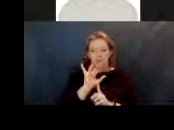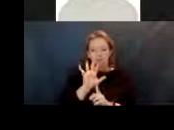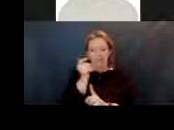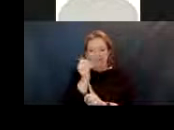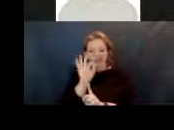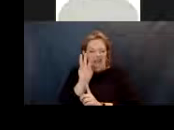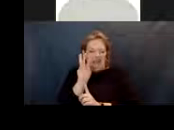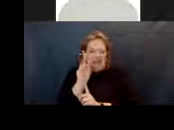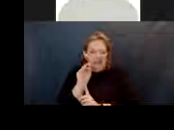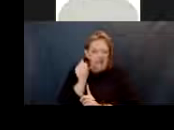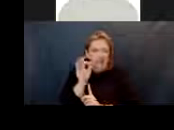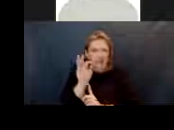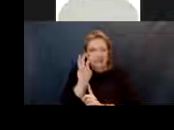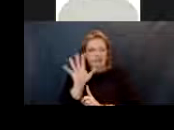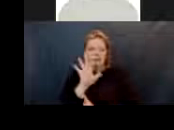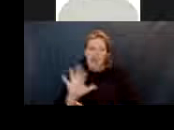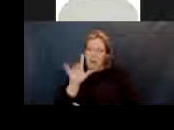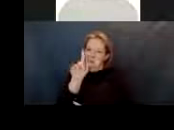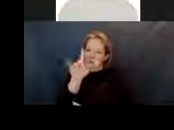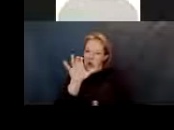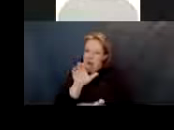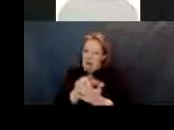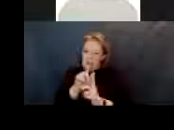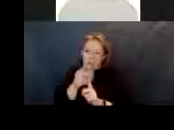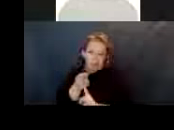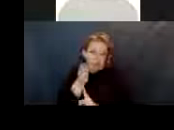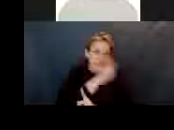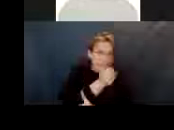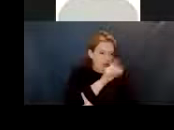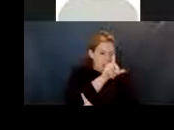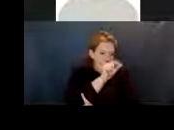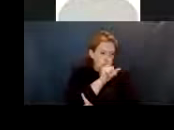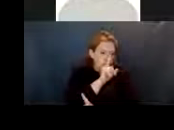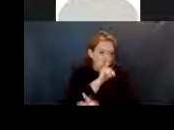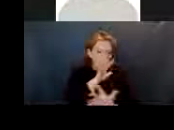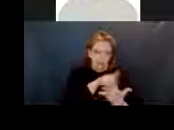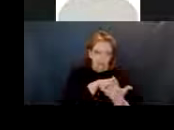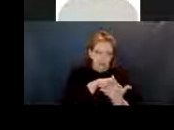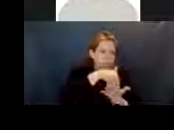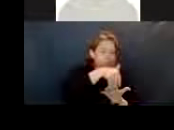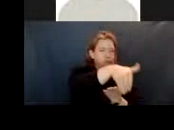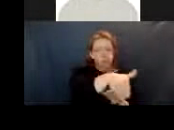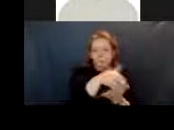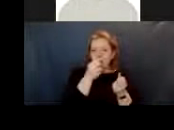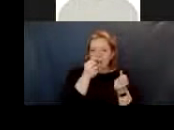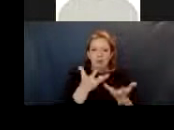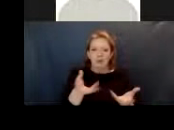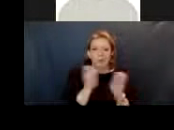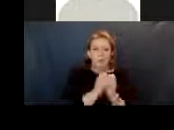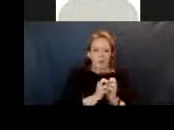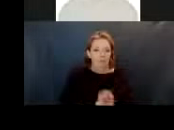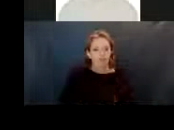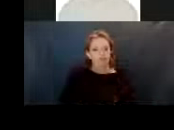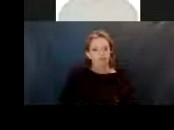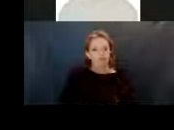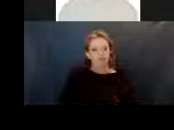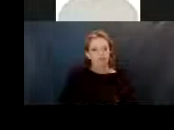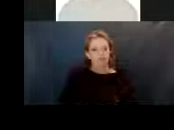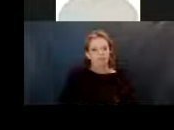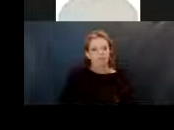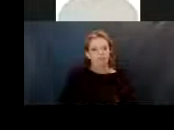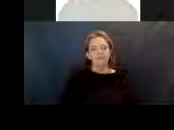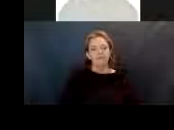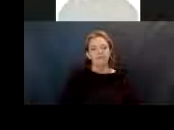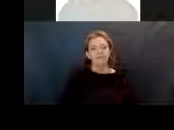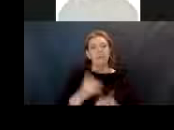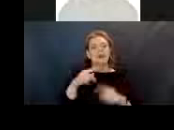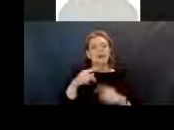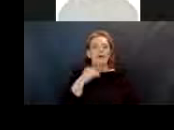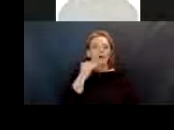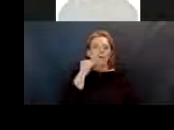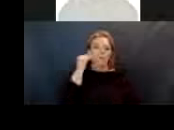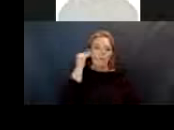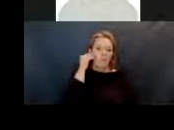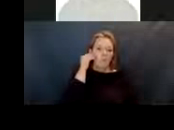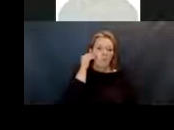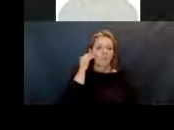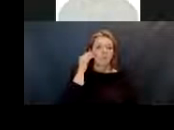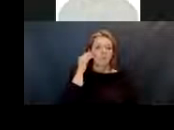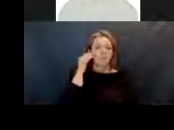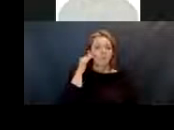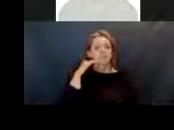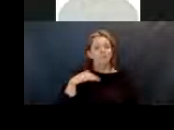And so I kind of walk around when I'm home and, I don't know, I kind of walk around like